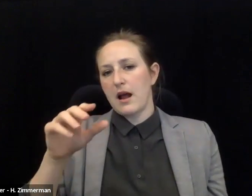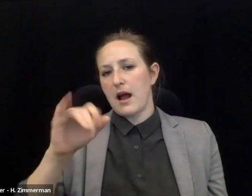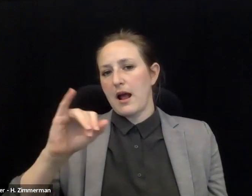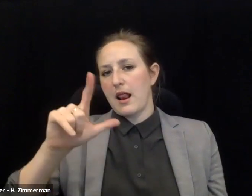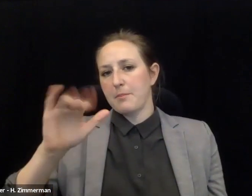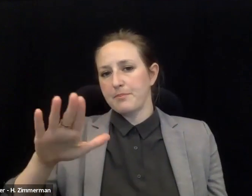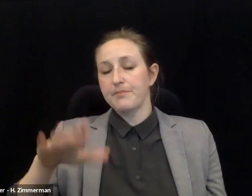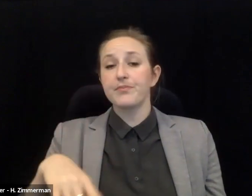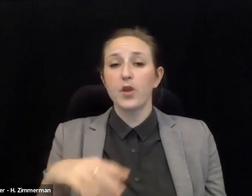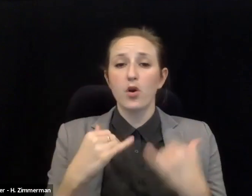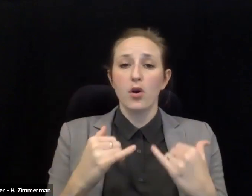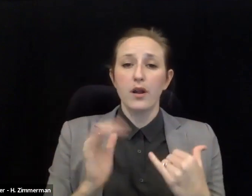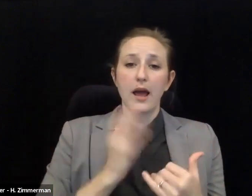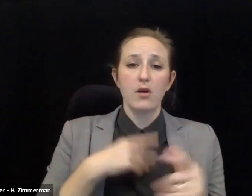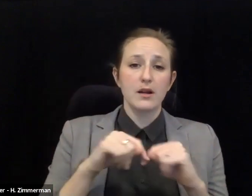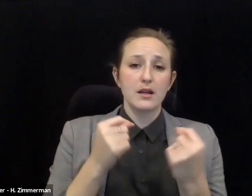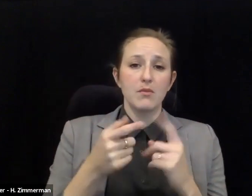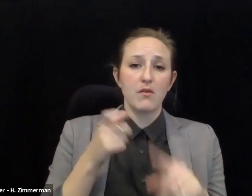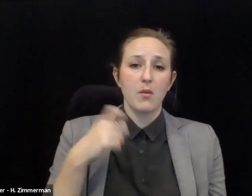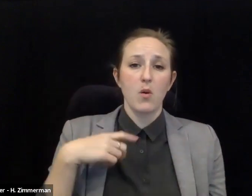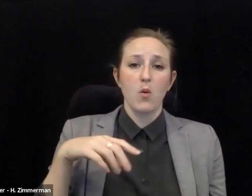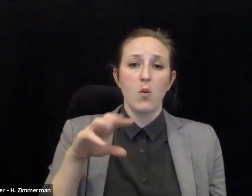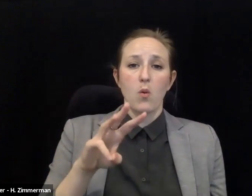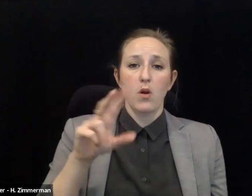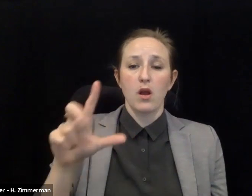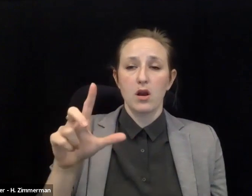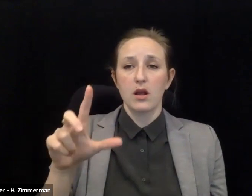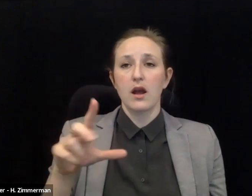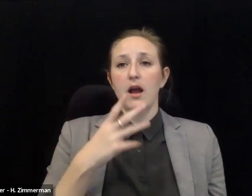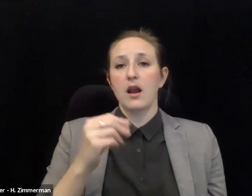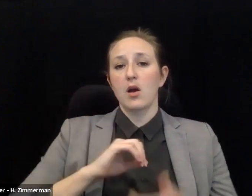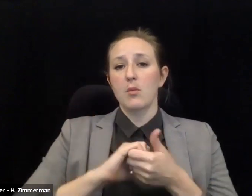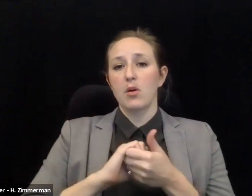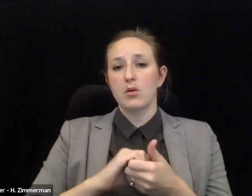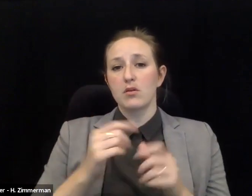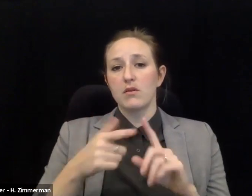team, we're all learning and our partners at Amigos de las America host and Georgetown